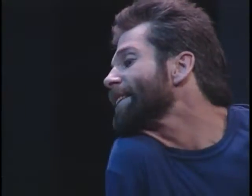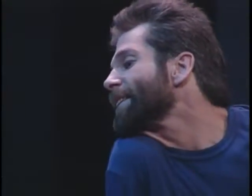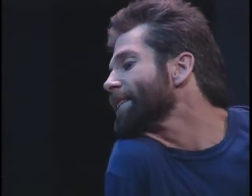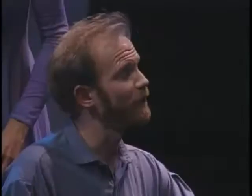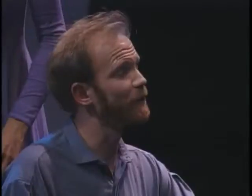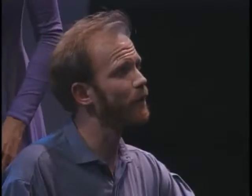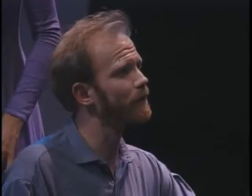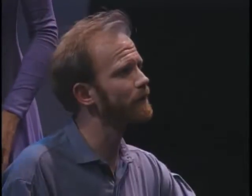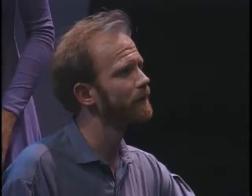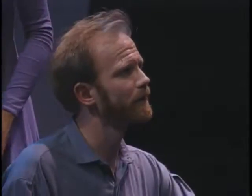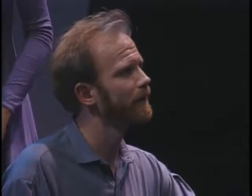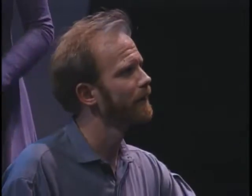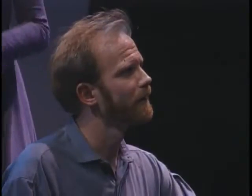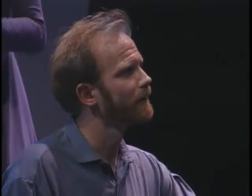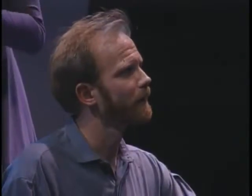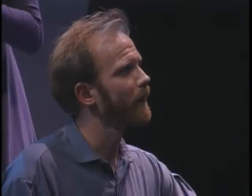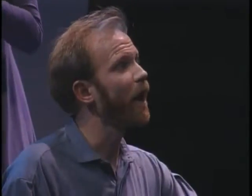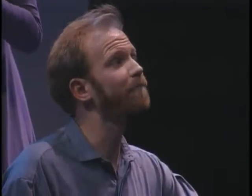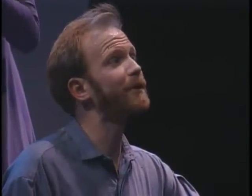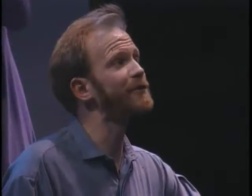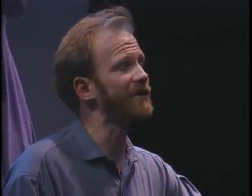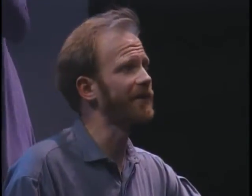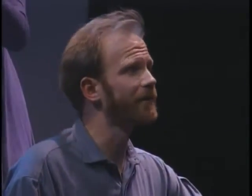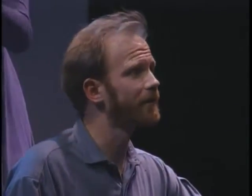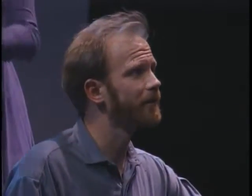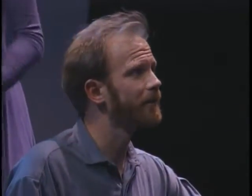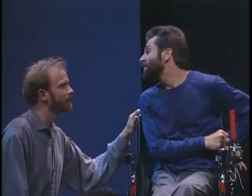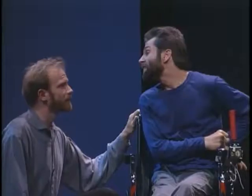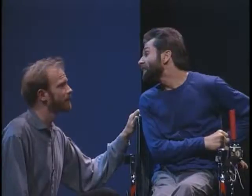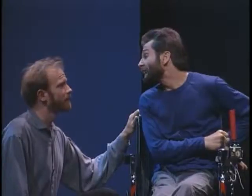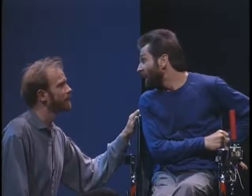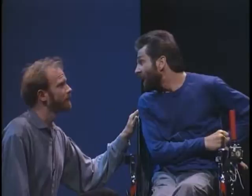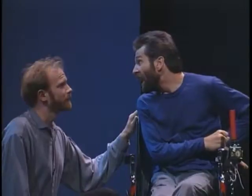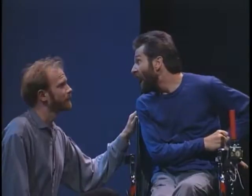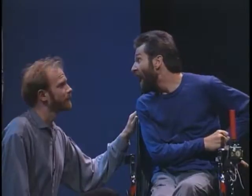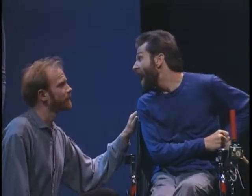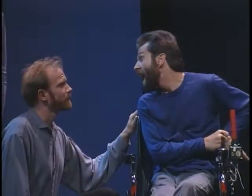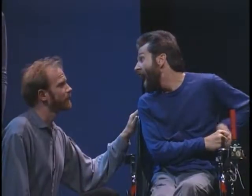you're a person Oh